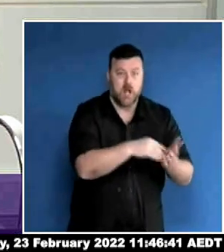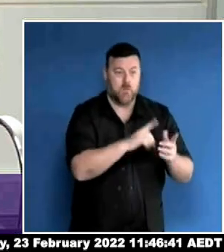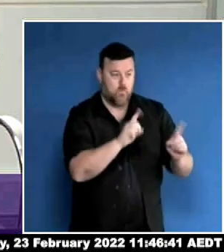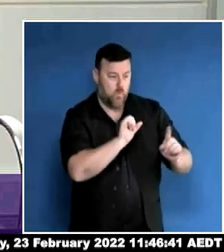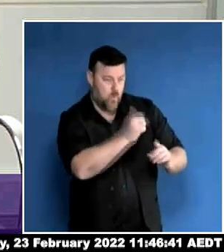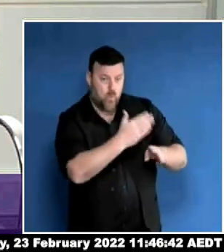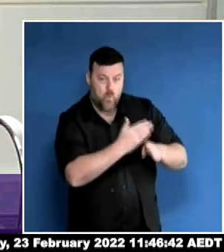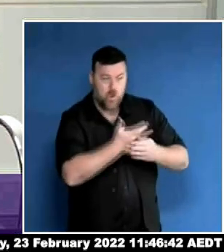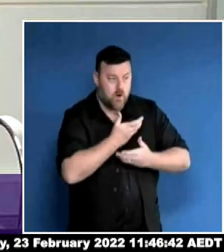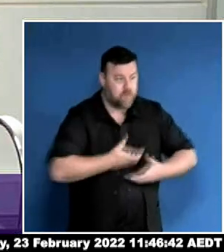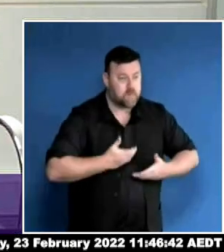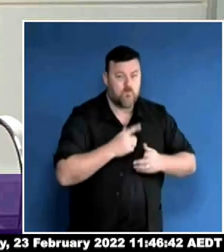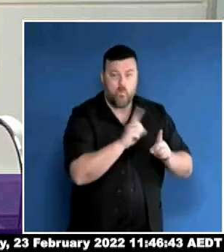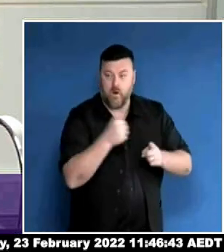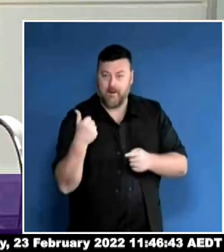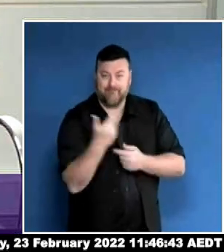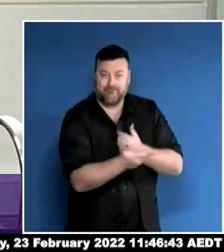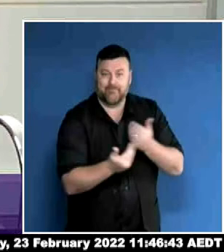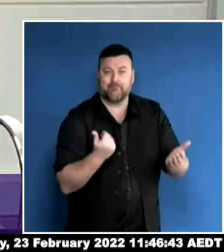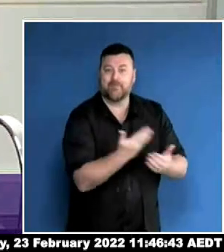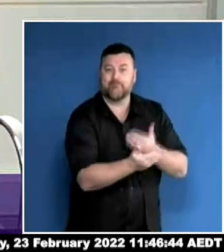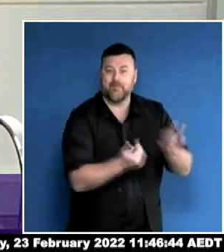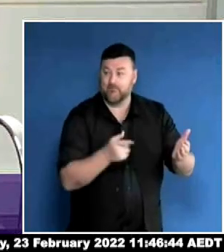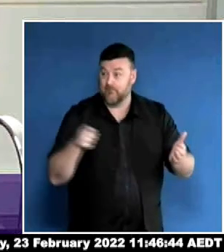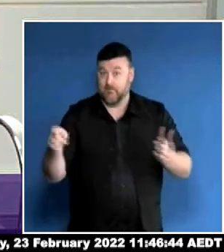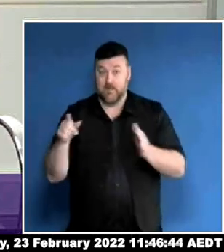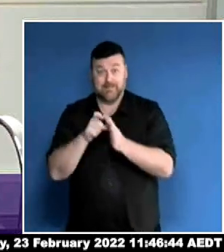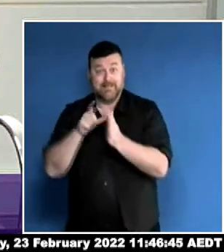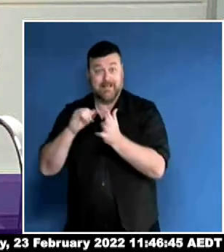new bosses and gave her a letter that helped sort of answer some questions.